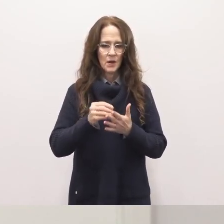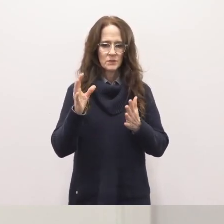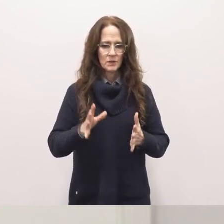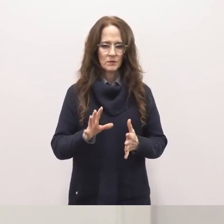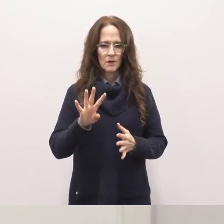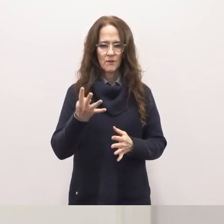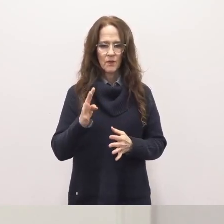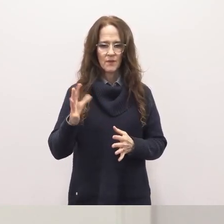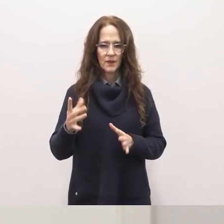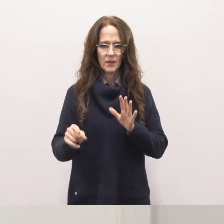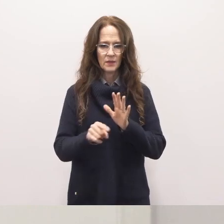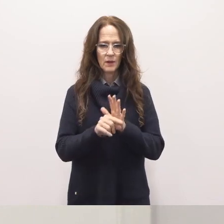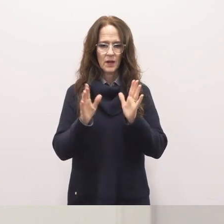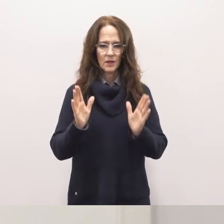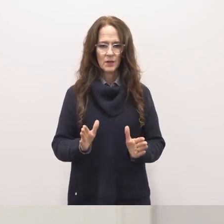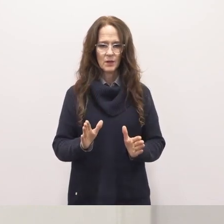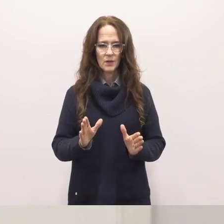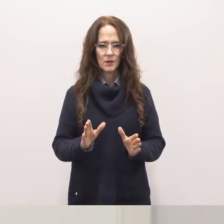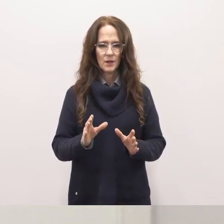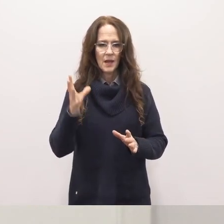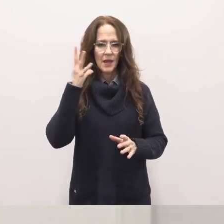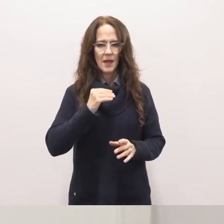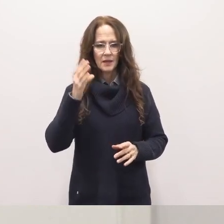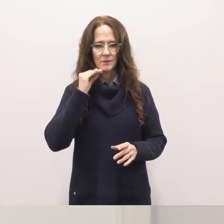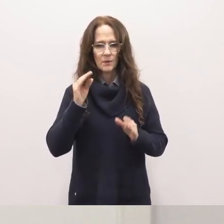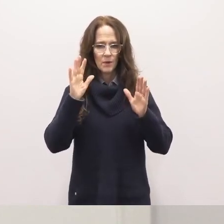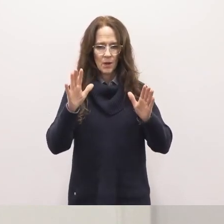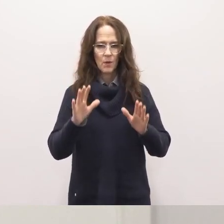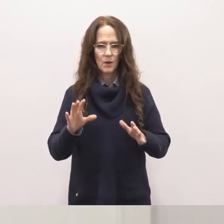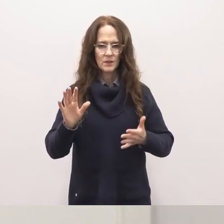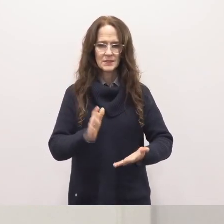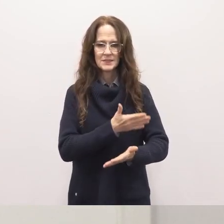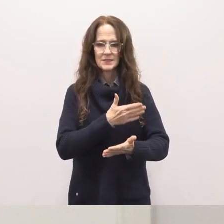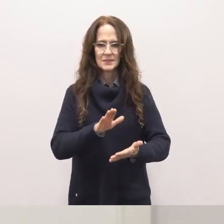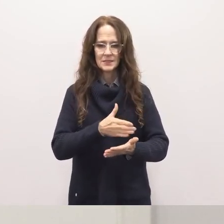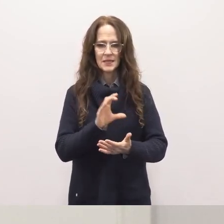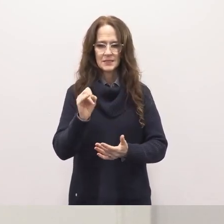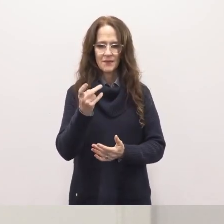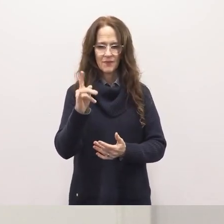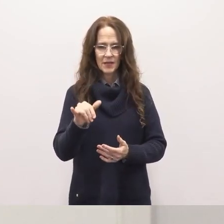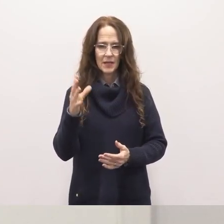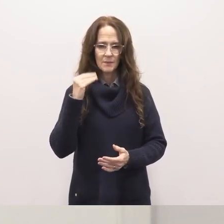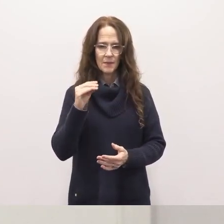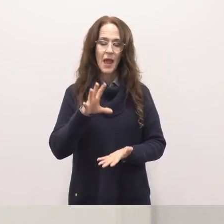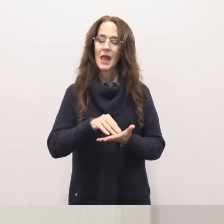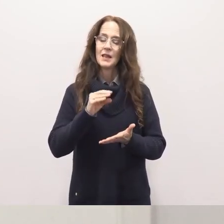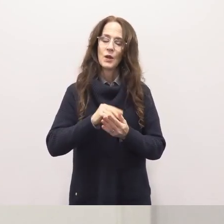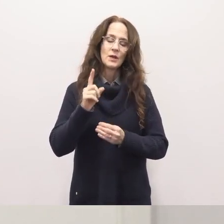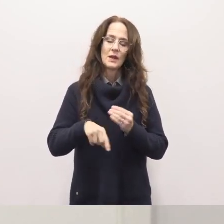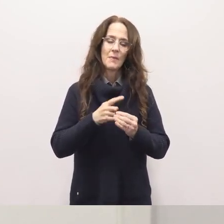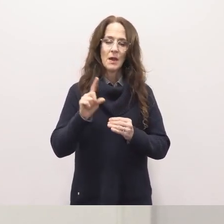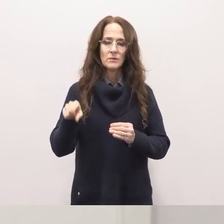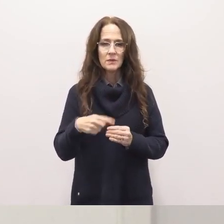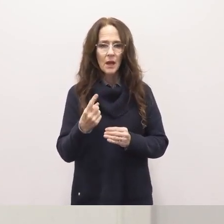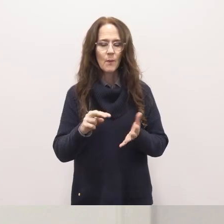and fifth graders, all getting to experience a wonderful symphony experience and learning about not only what it means to go to a symphony,